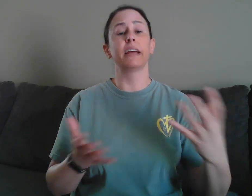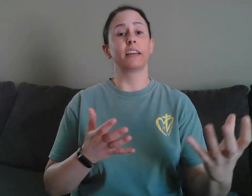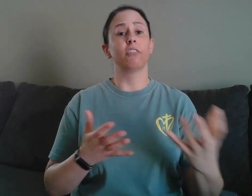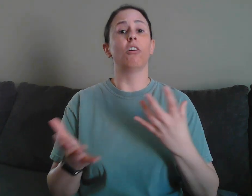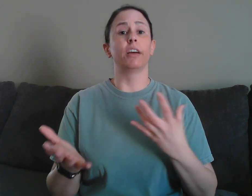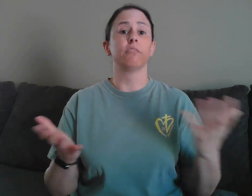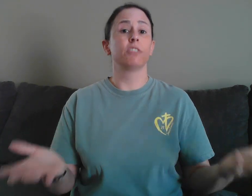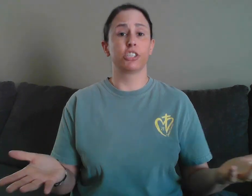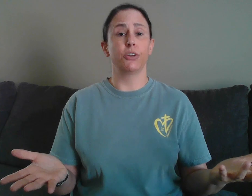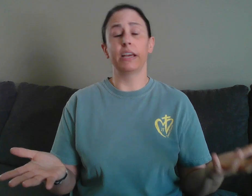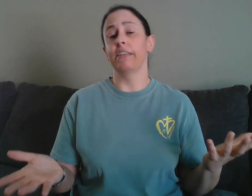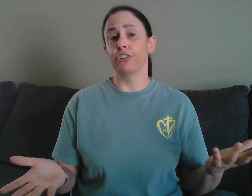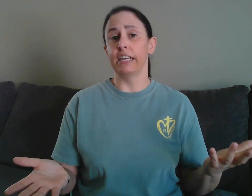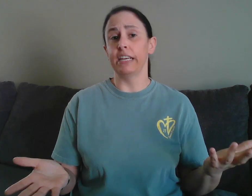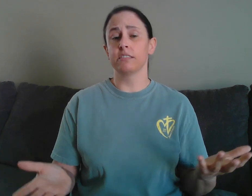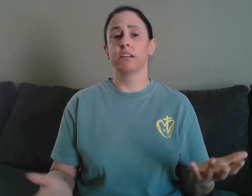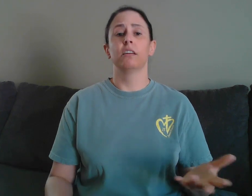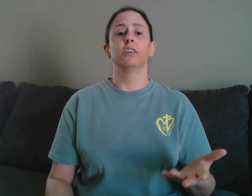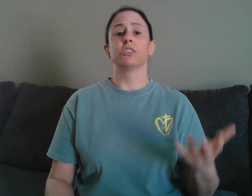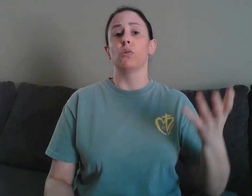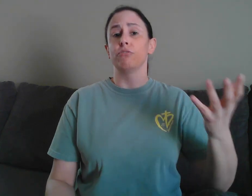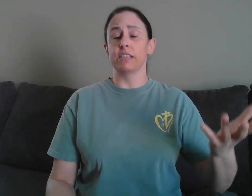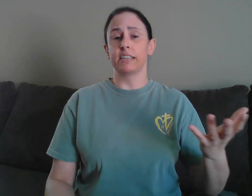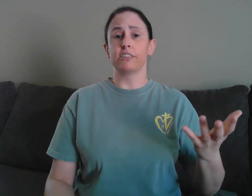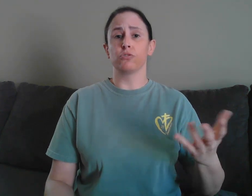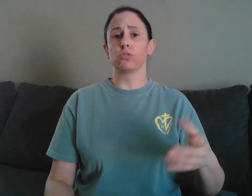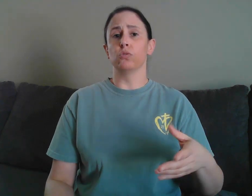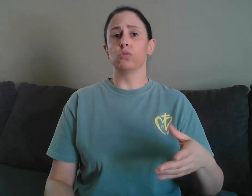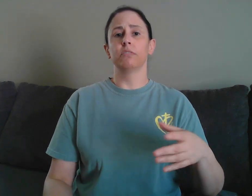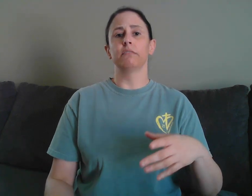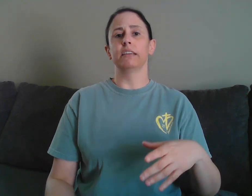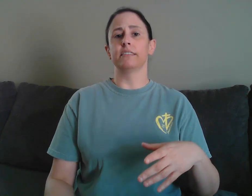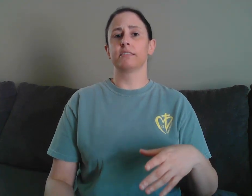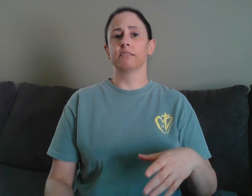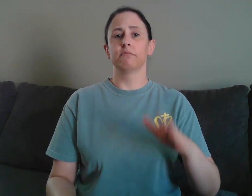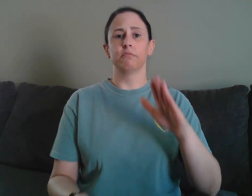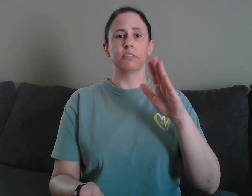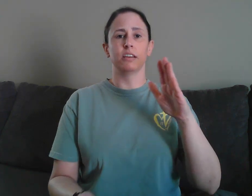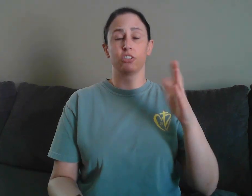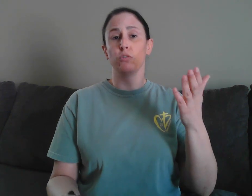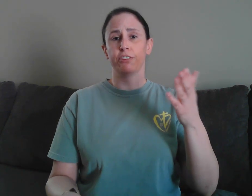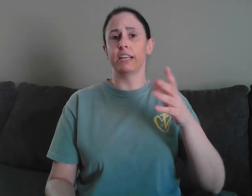depending on the student and their needs. So a residential school, it's a school for the